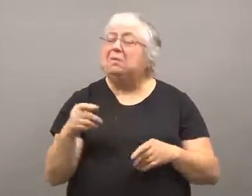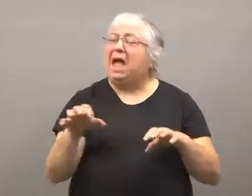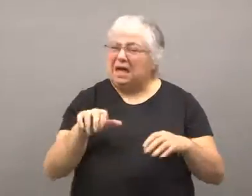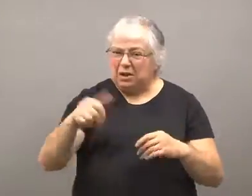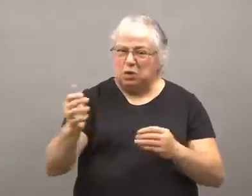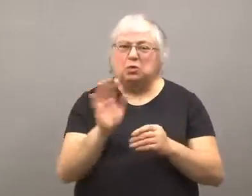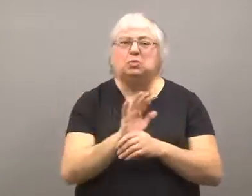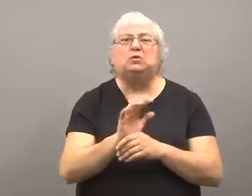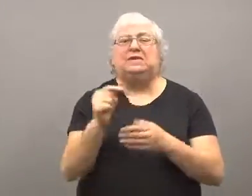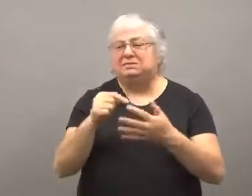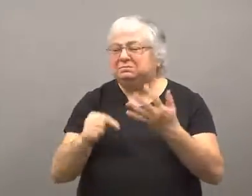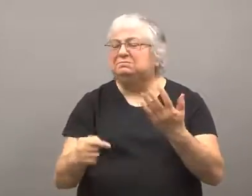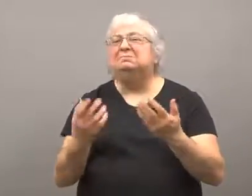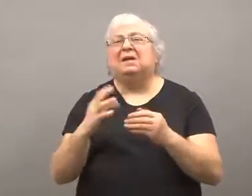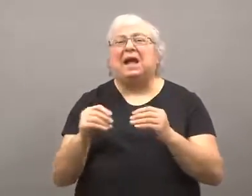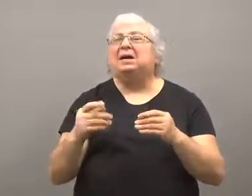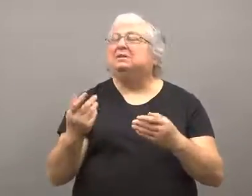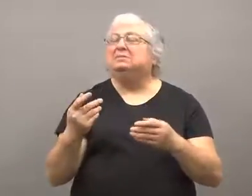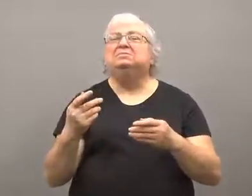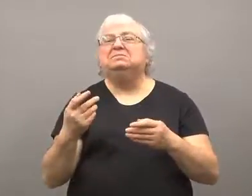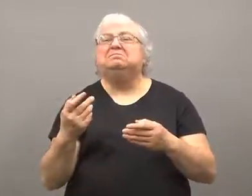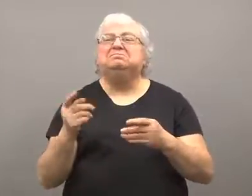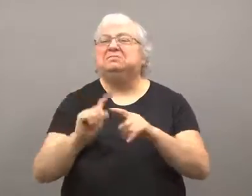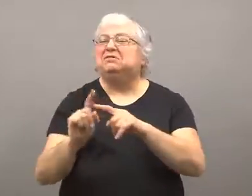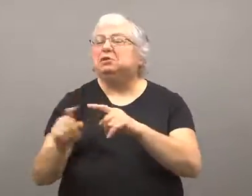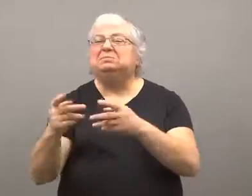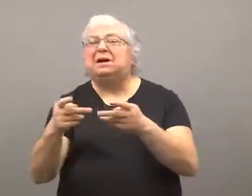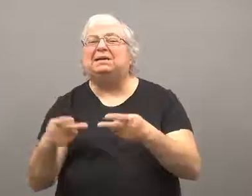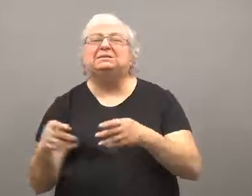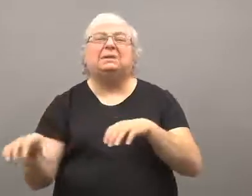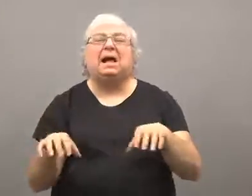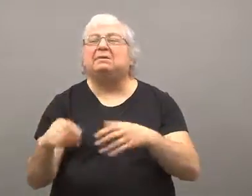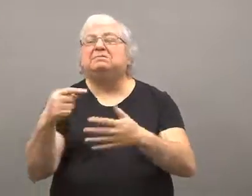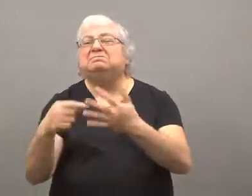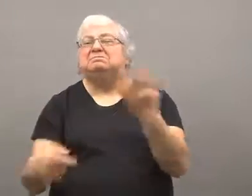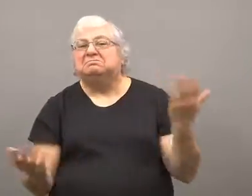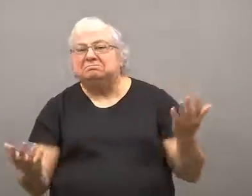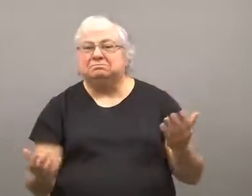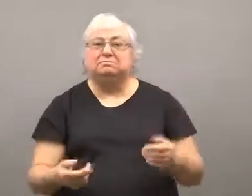He had acted in other movies and in the theater.